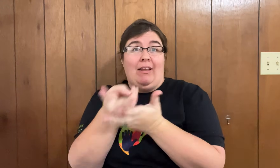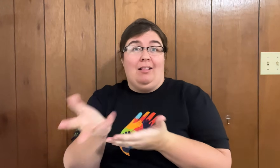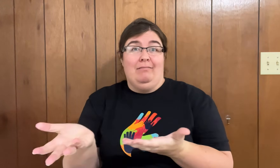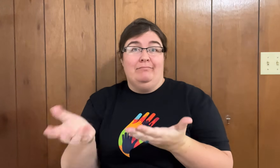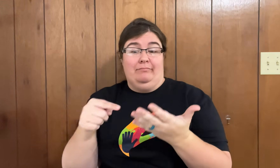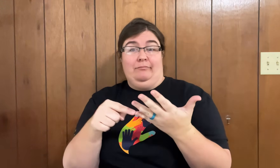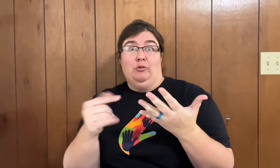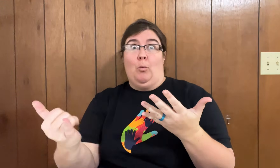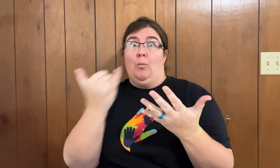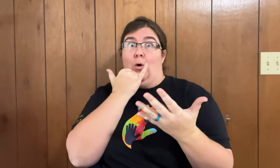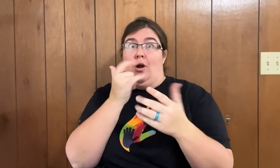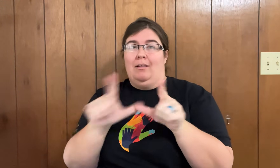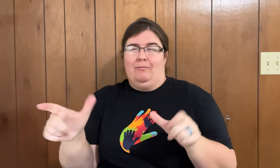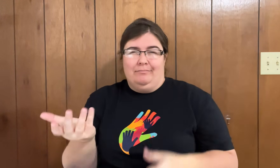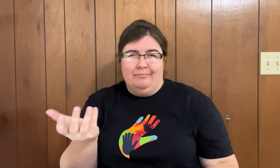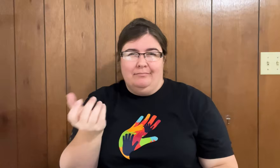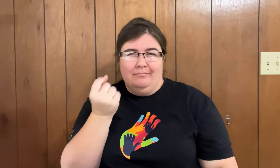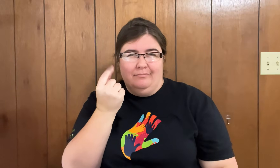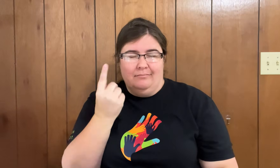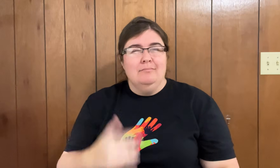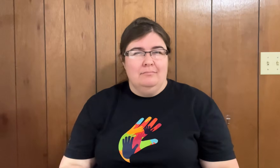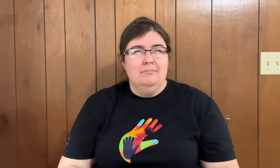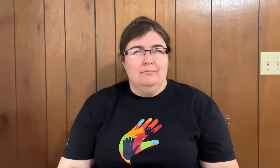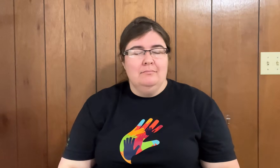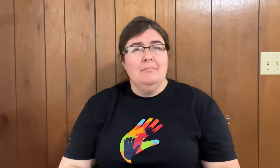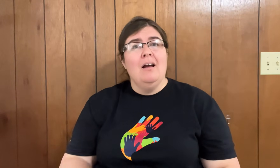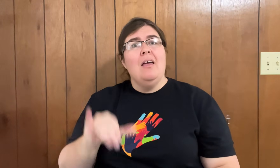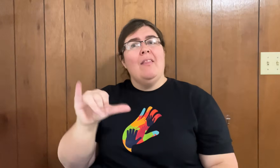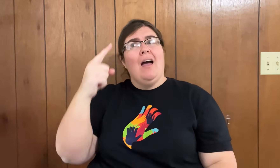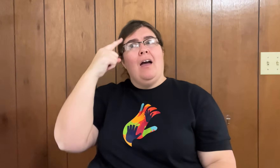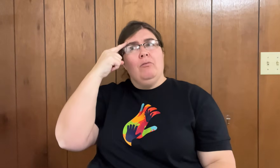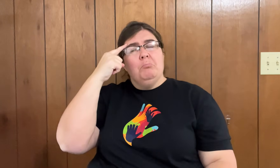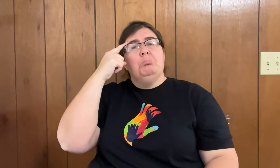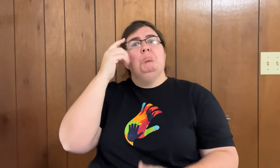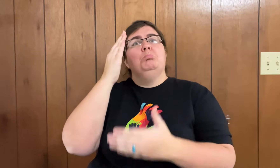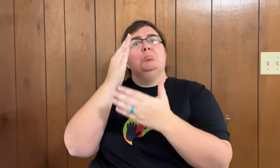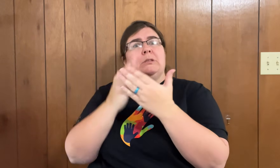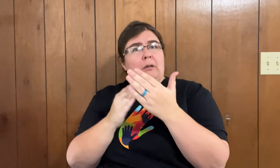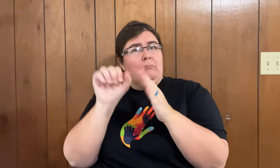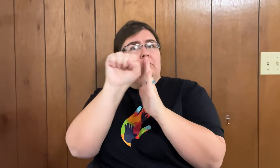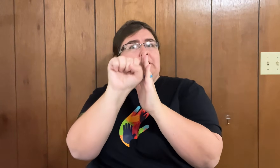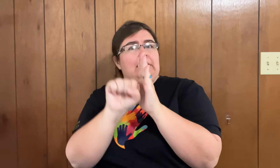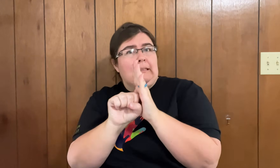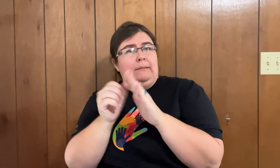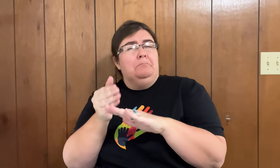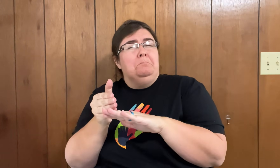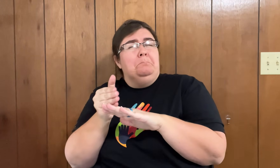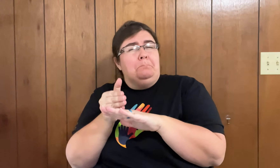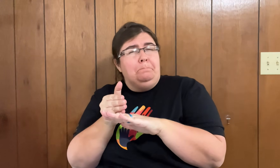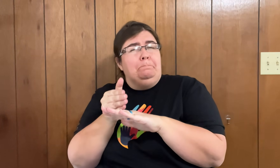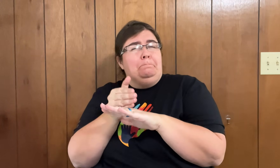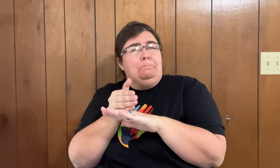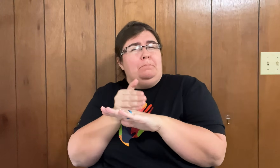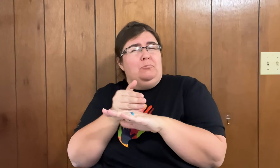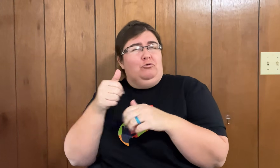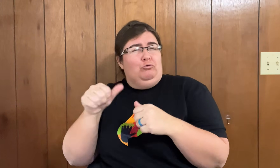it doesn't matter, you'll fail. Because you know the "wrong" language. Does that make sense? Now I think some states have been trying to improve this,